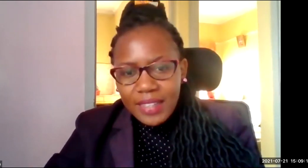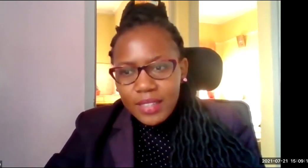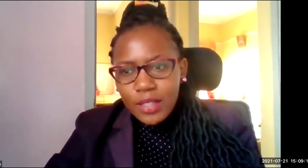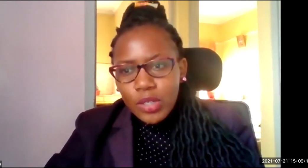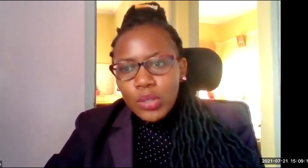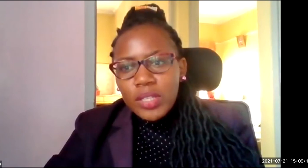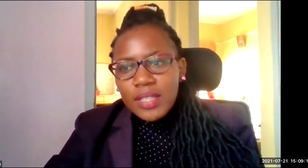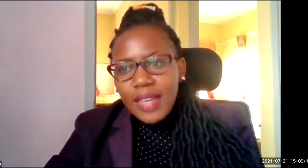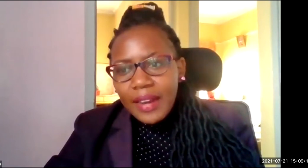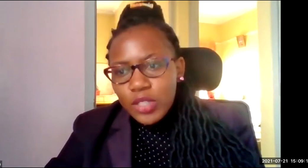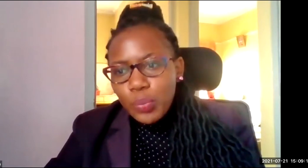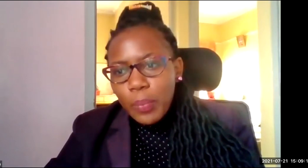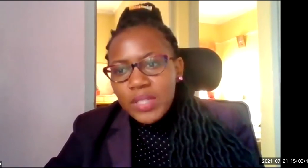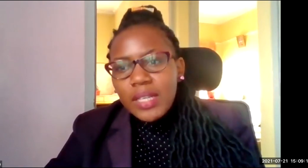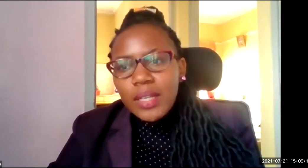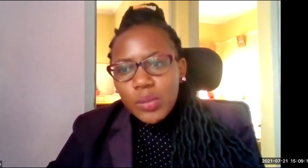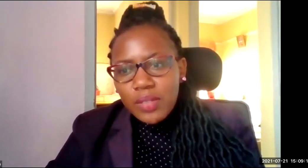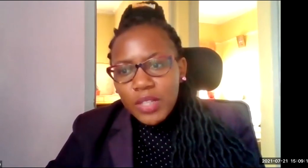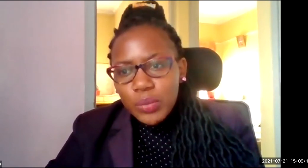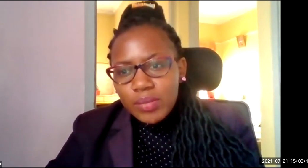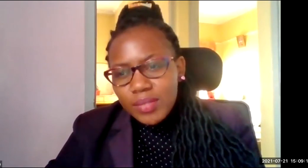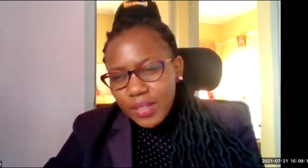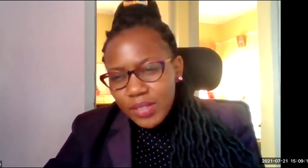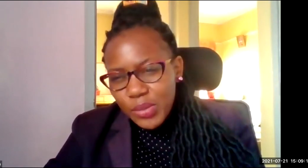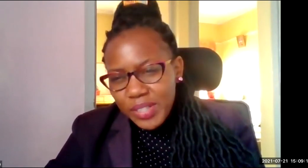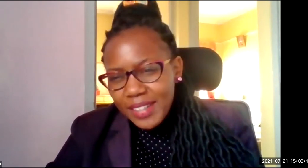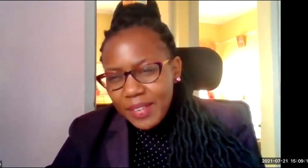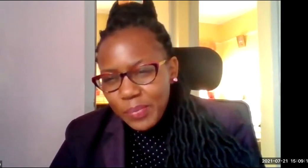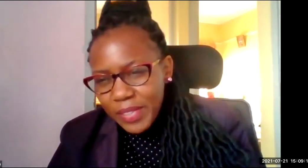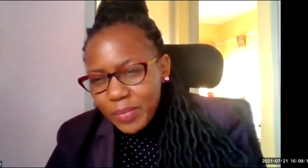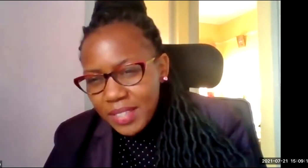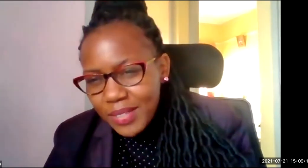The question is, what needs to be done to ensure that most